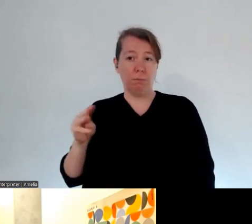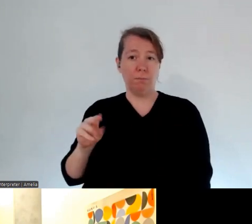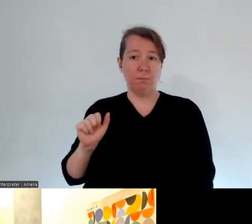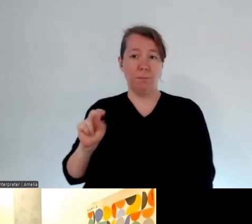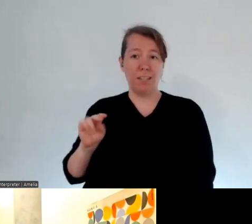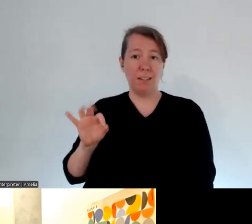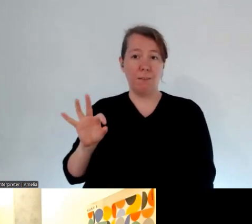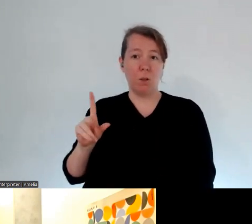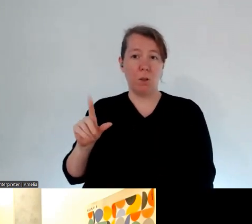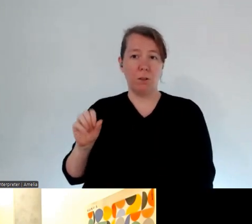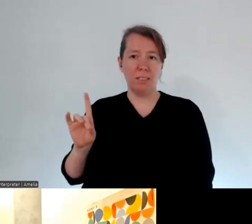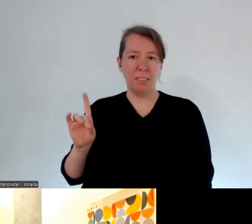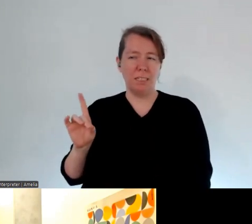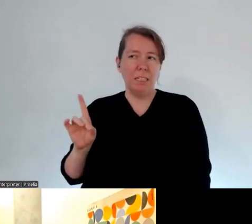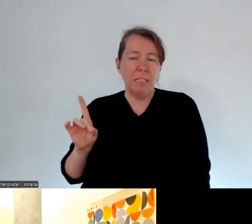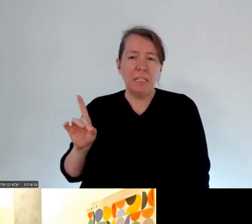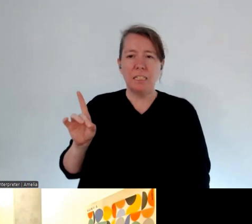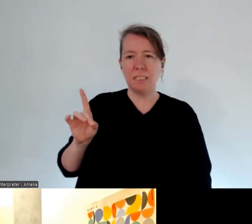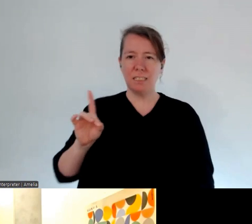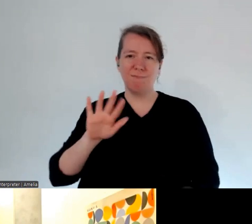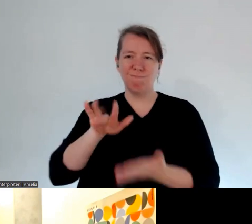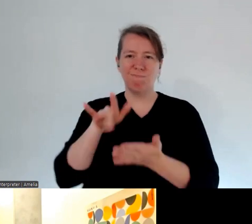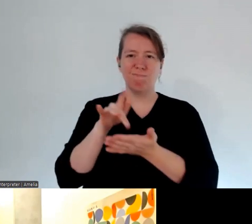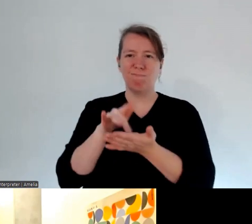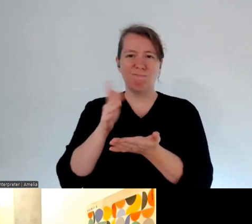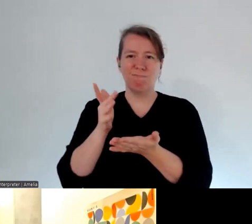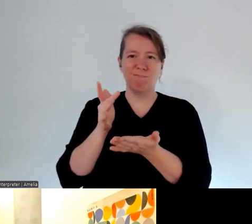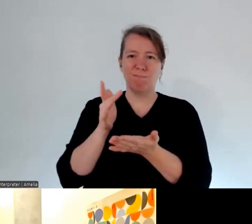It's not horrible, but it's not great. And so if they want to use Manifold,